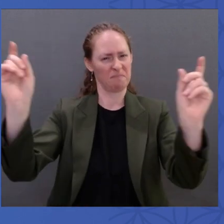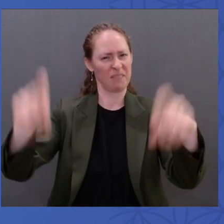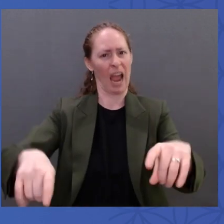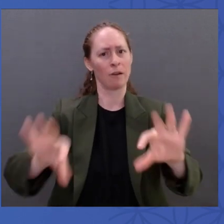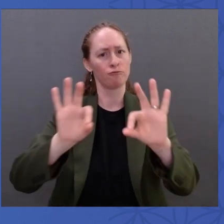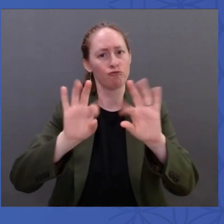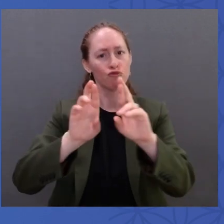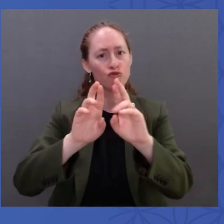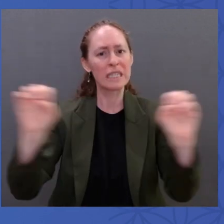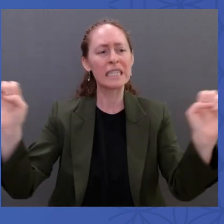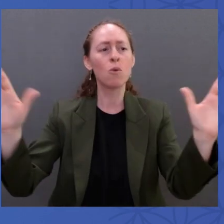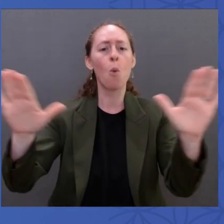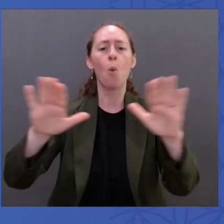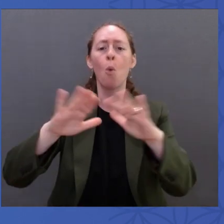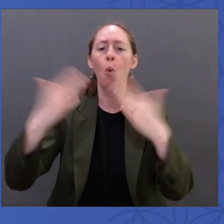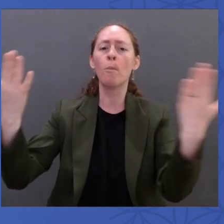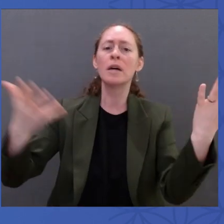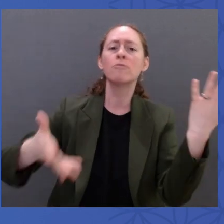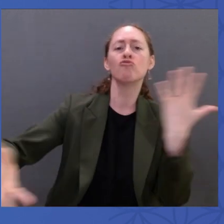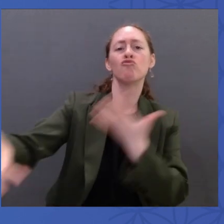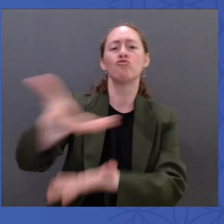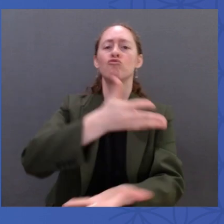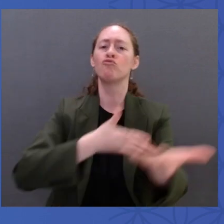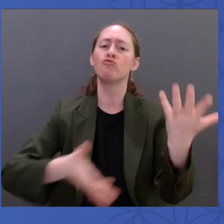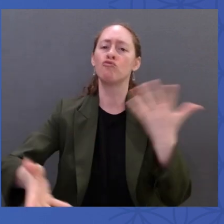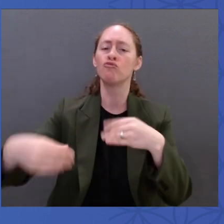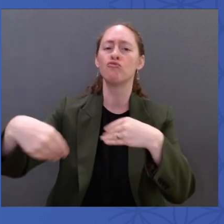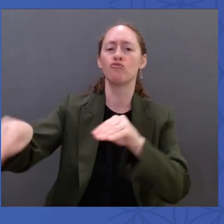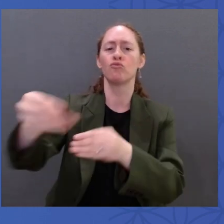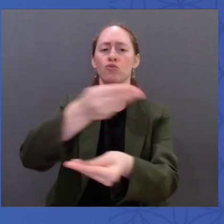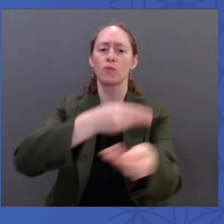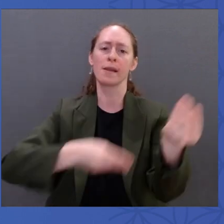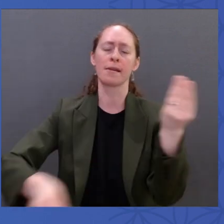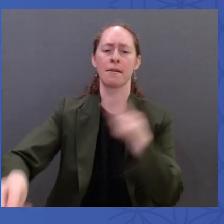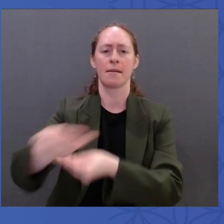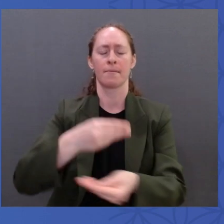of the region in cooperation with the United States and regional partners,